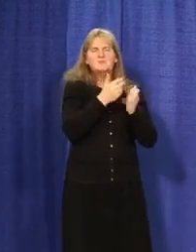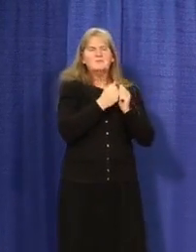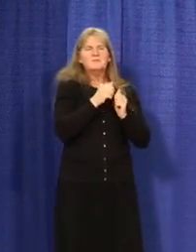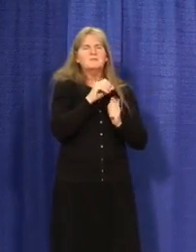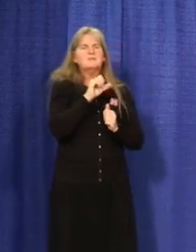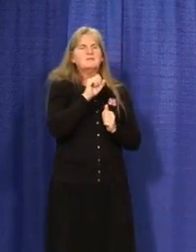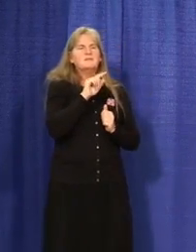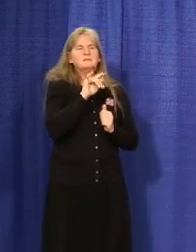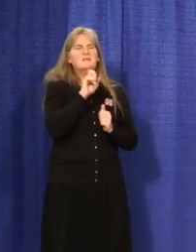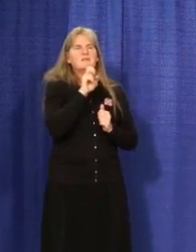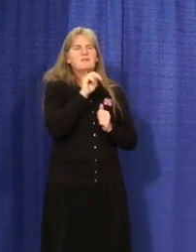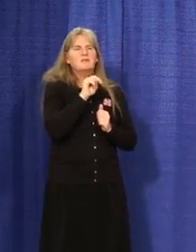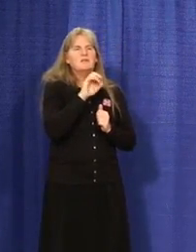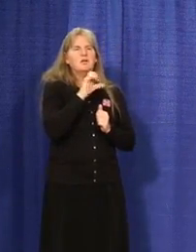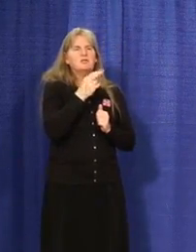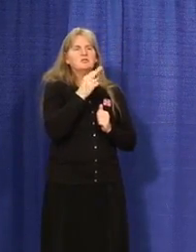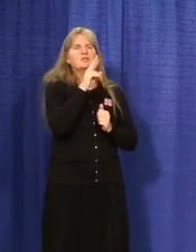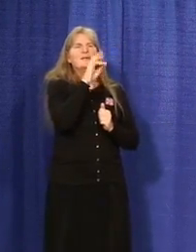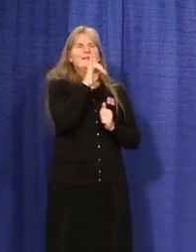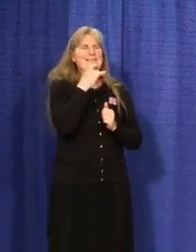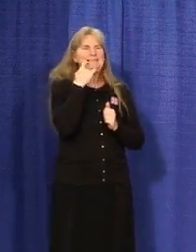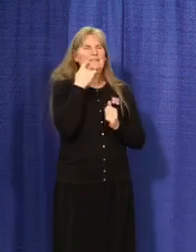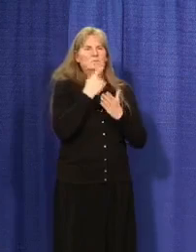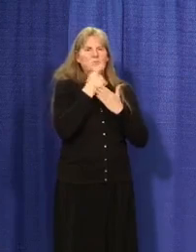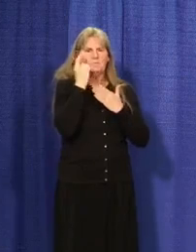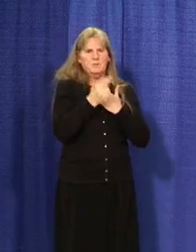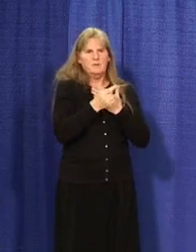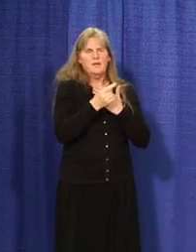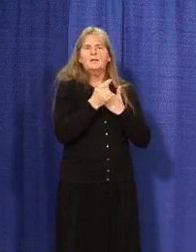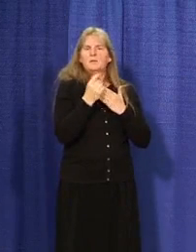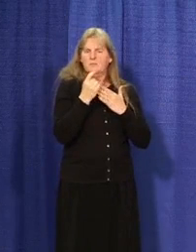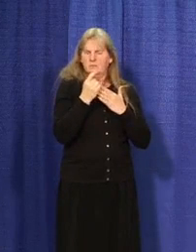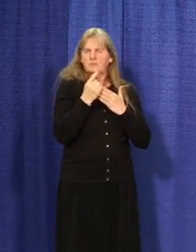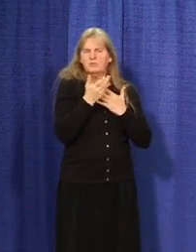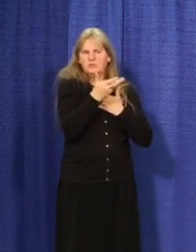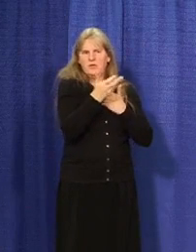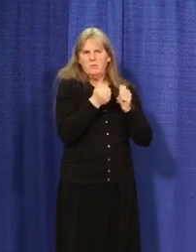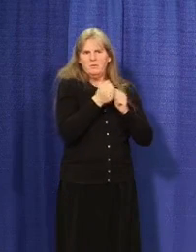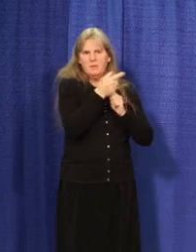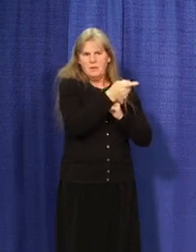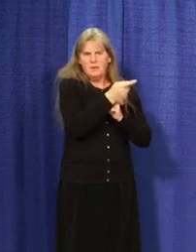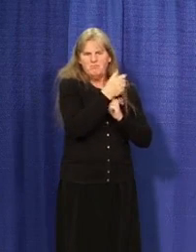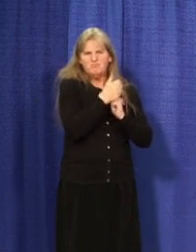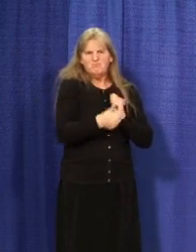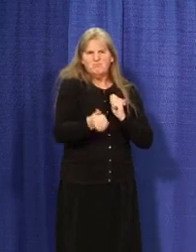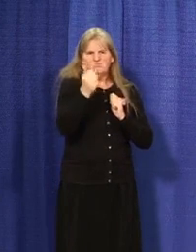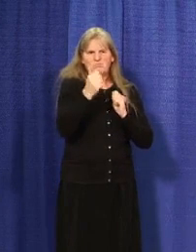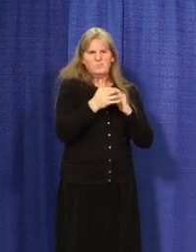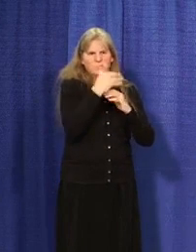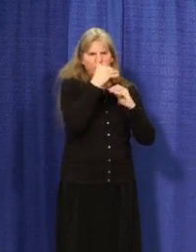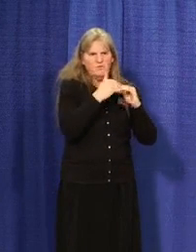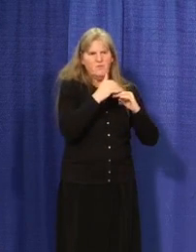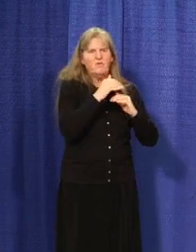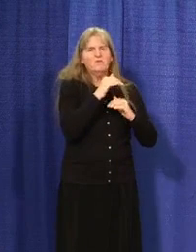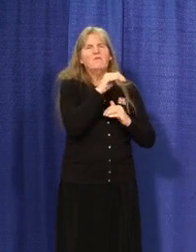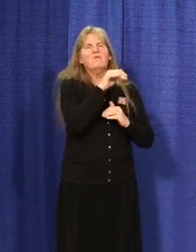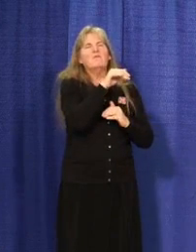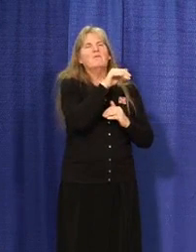since Friday, since that weekend, and through the weekend.